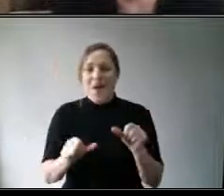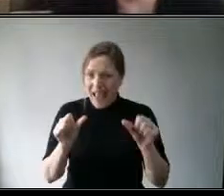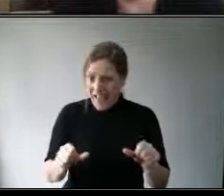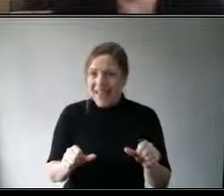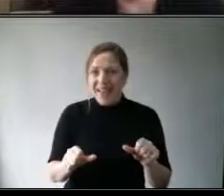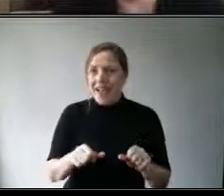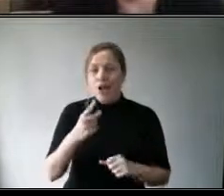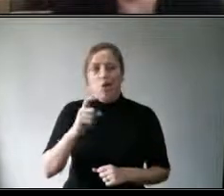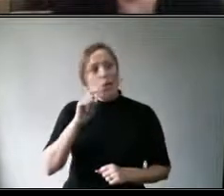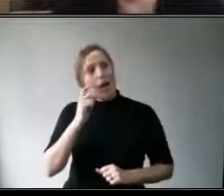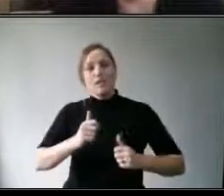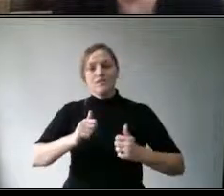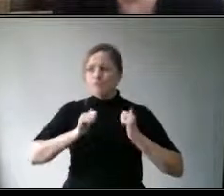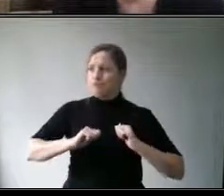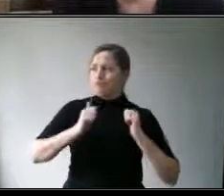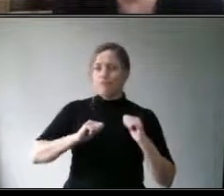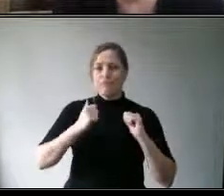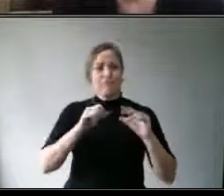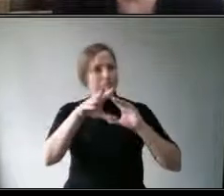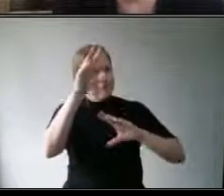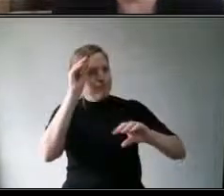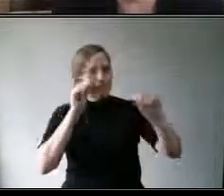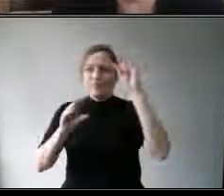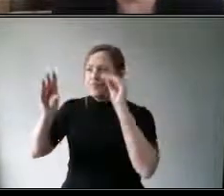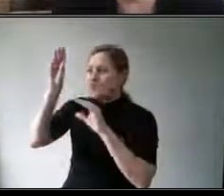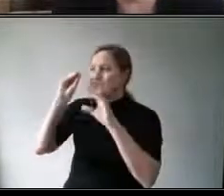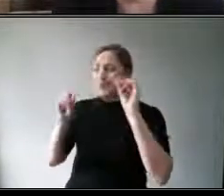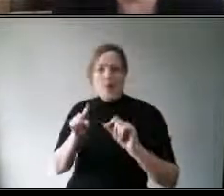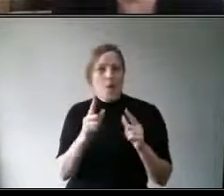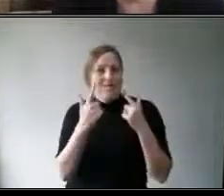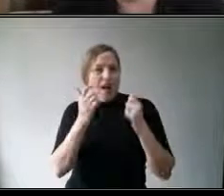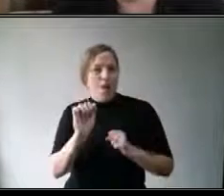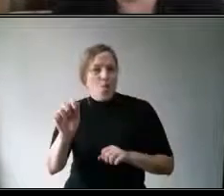to the collective knowledge that you gather over time so yeah as much as you can